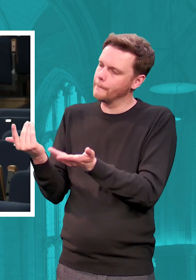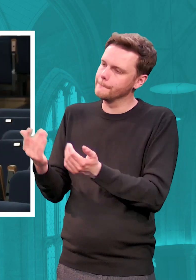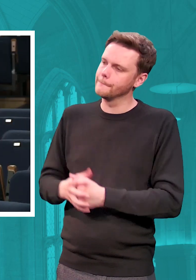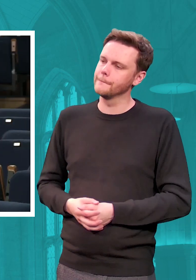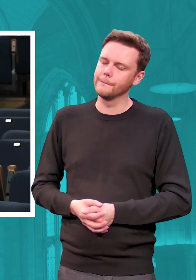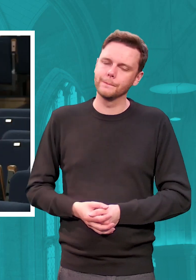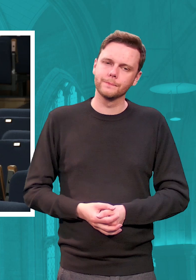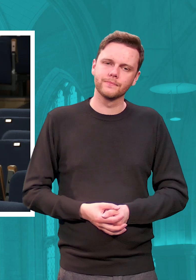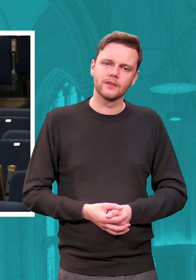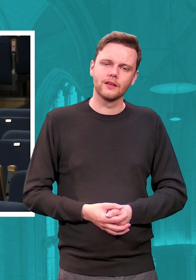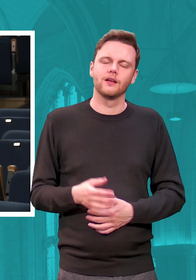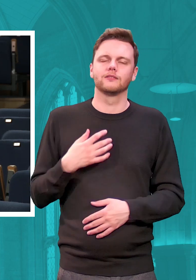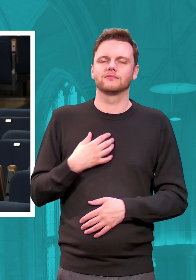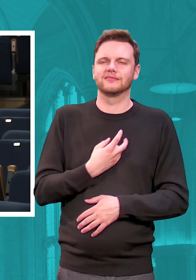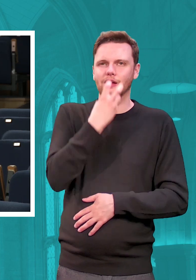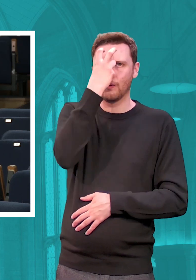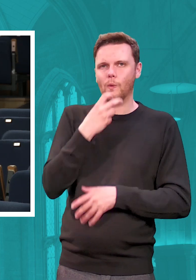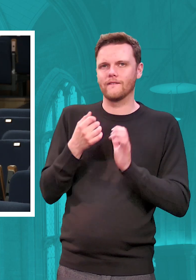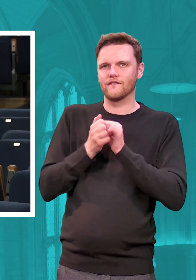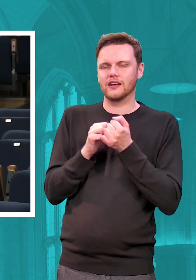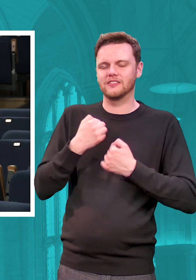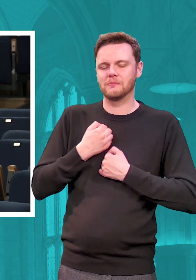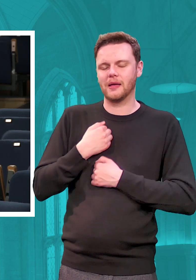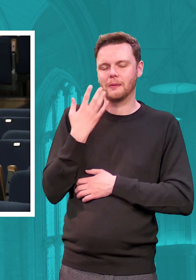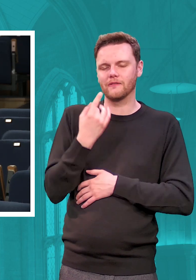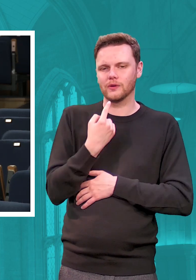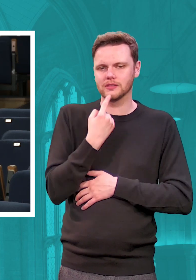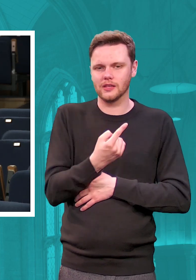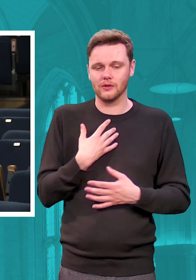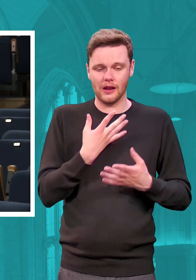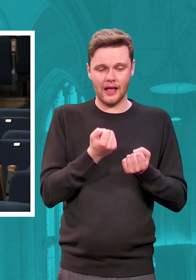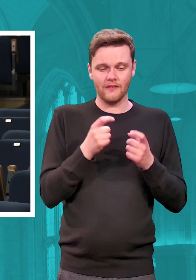Dave, an old friend of mine used to say that you could have Presbyterianism,